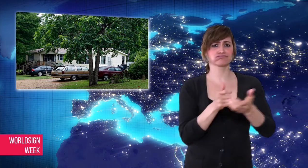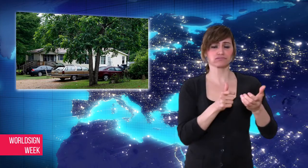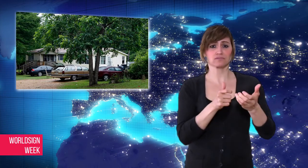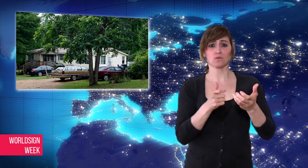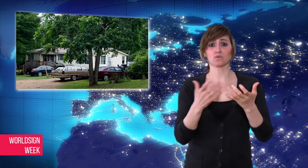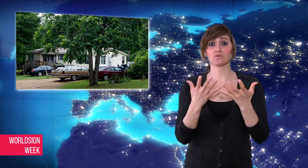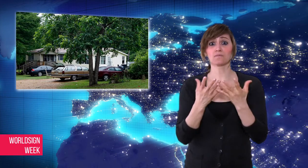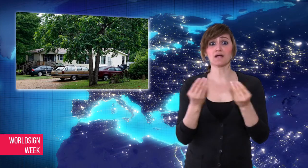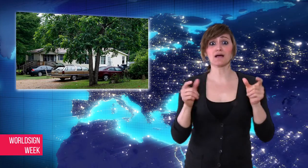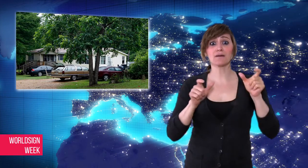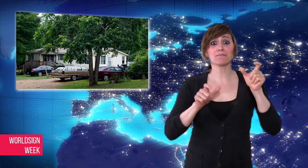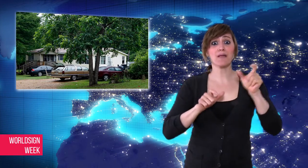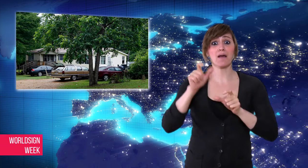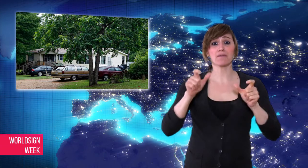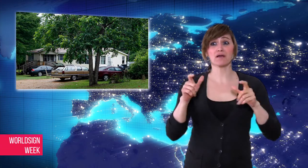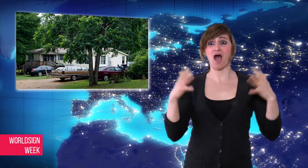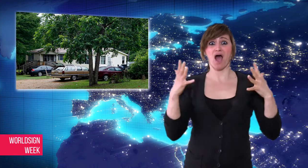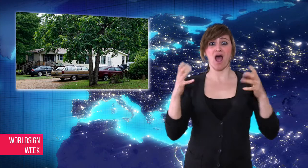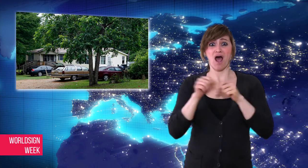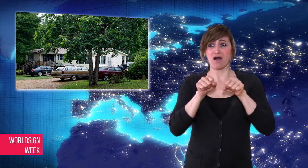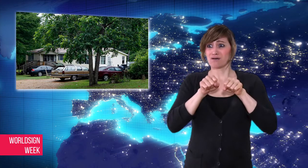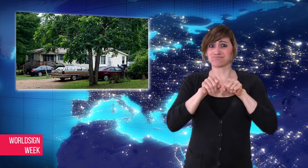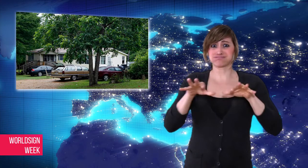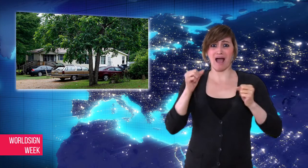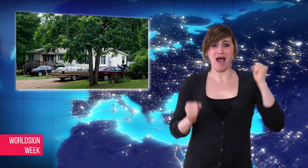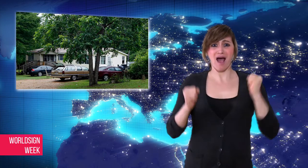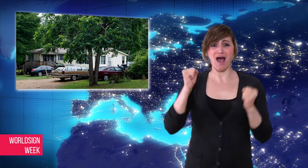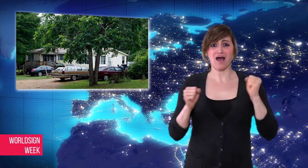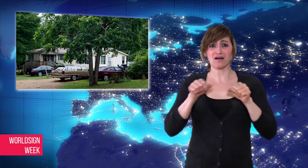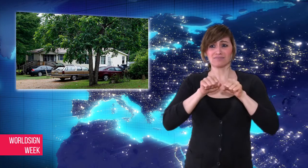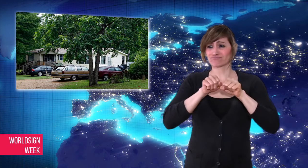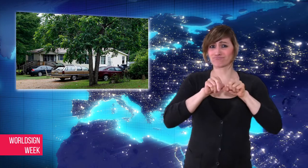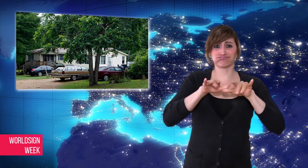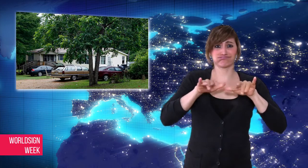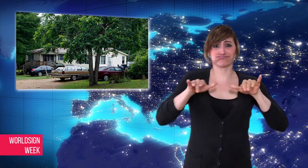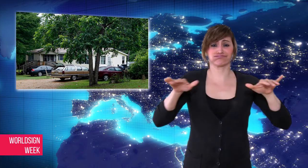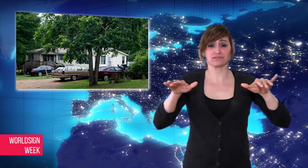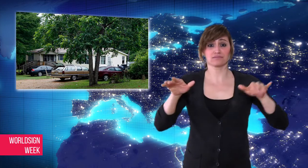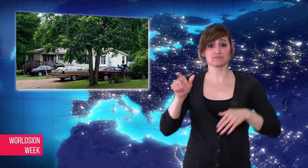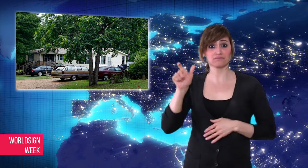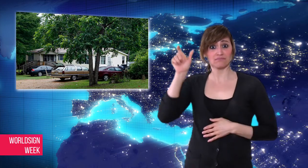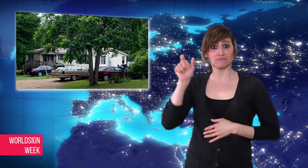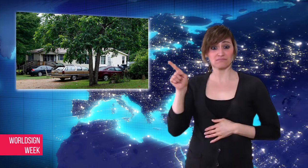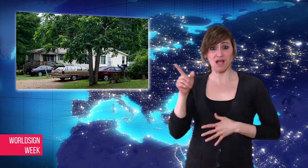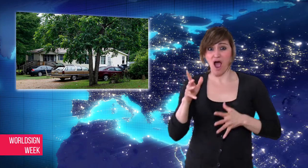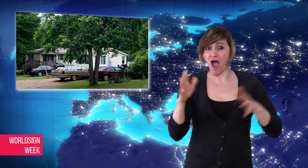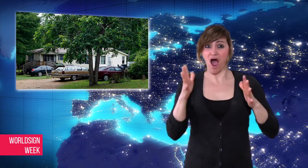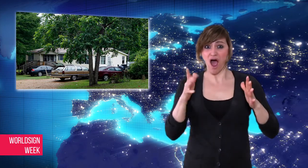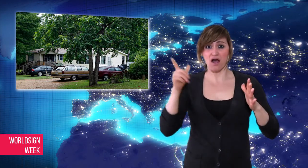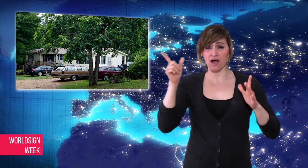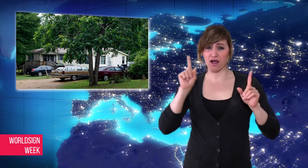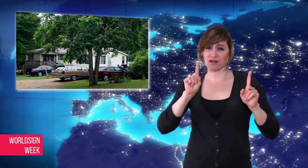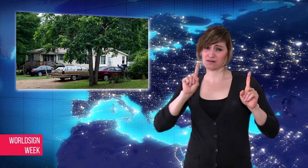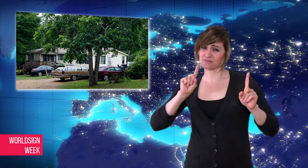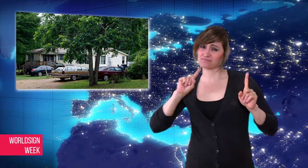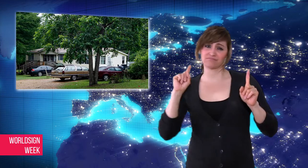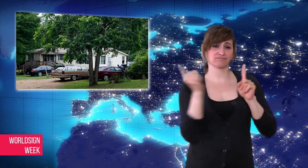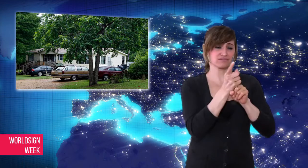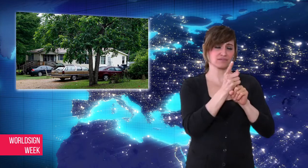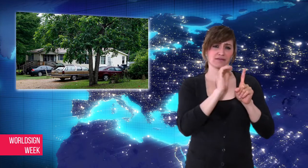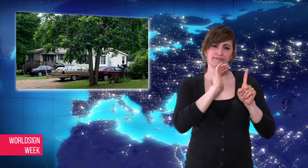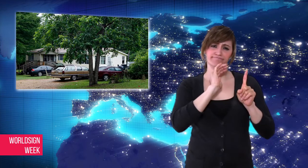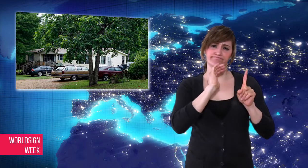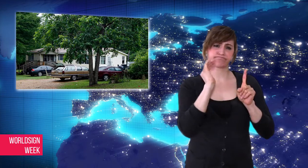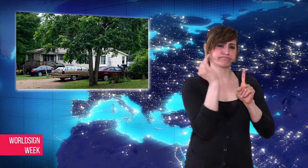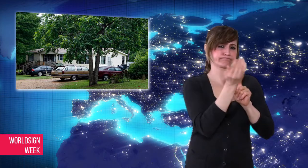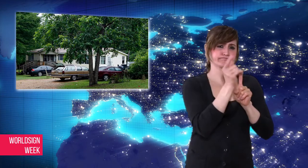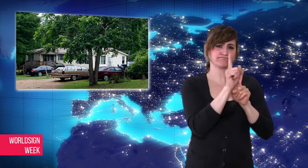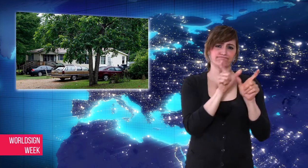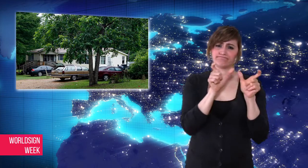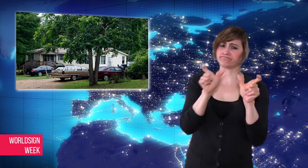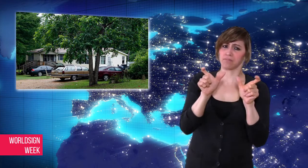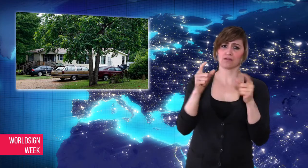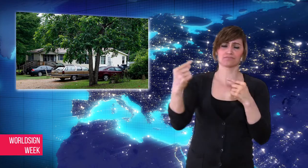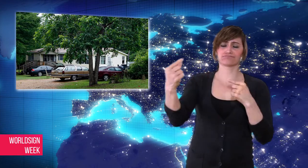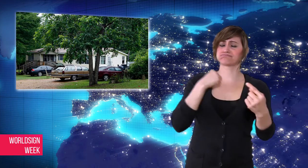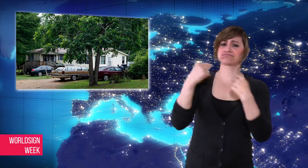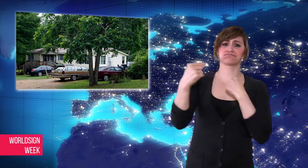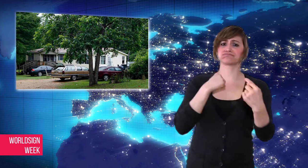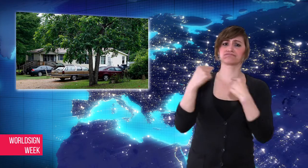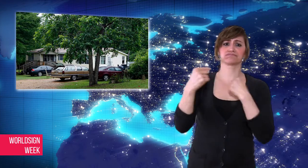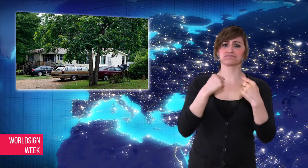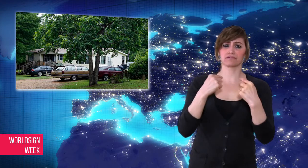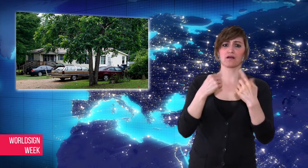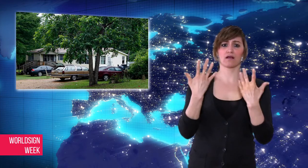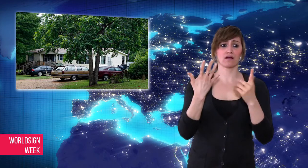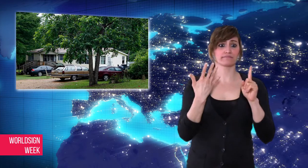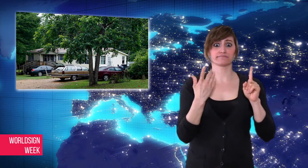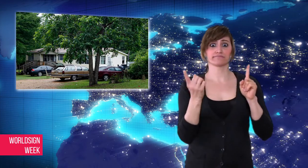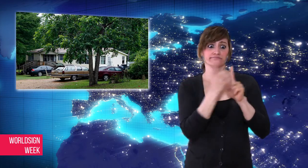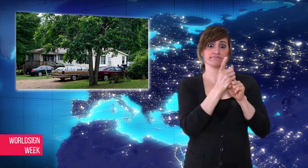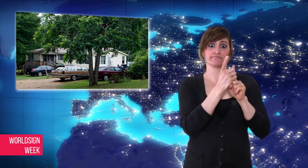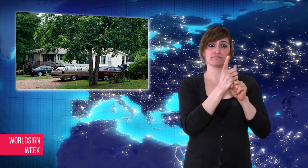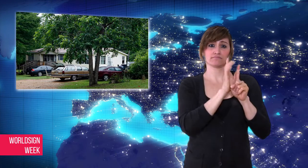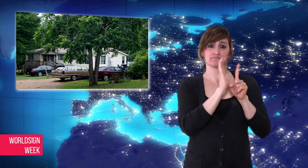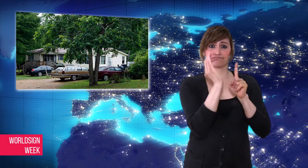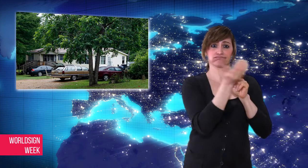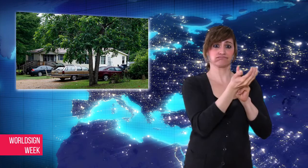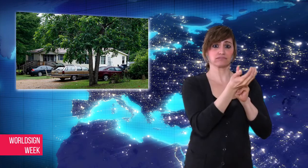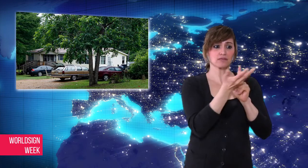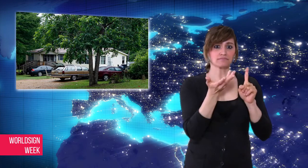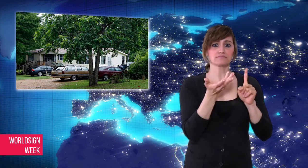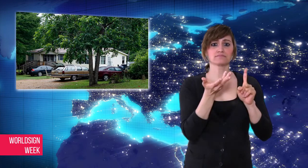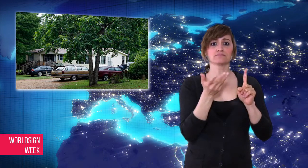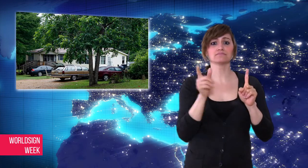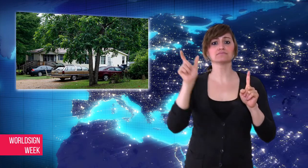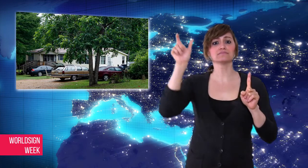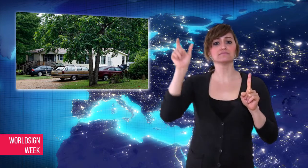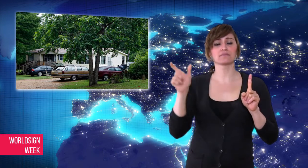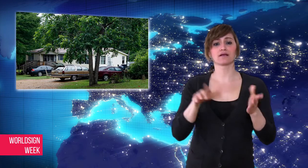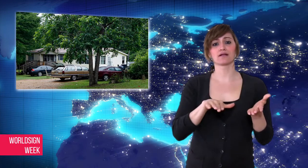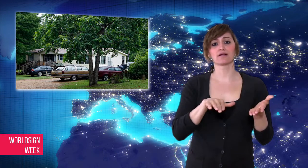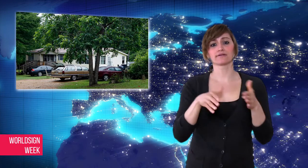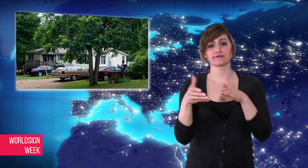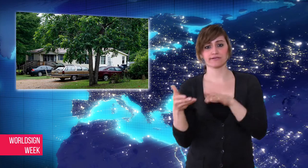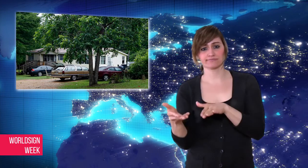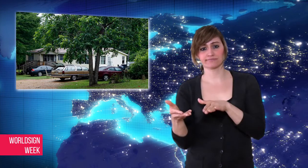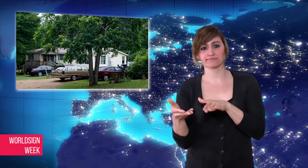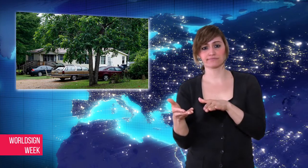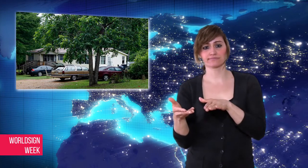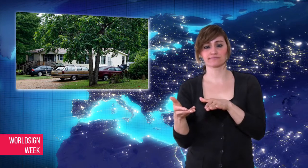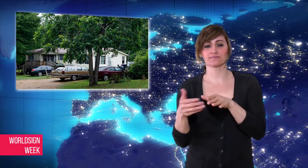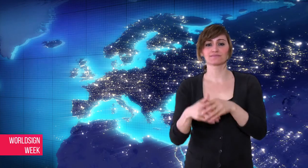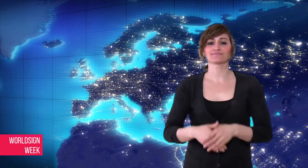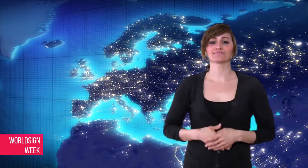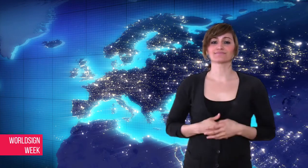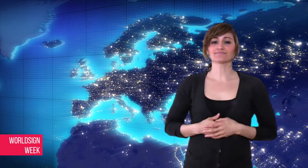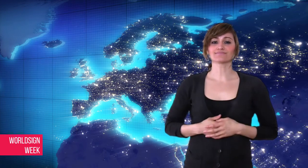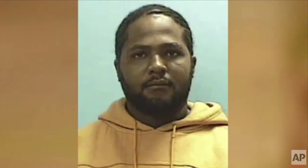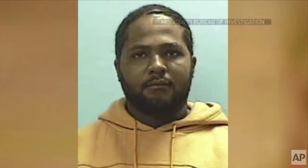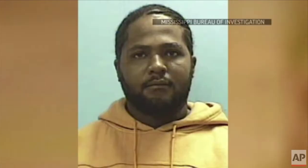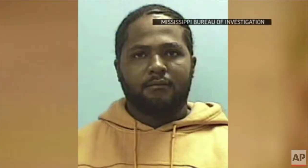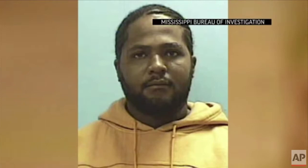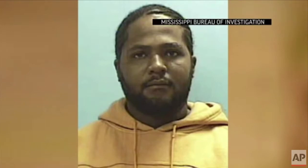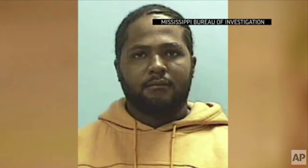making the ultimate sacrifice.